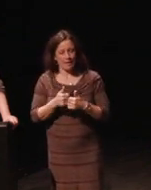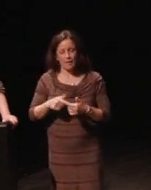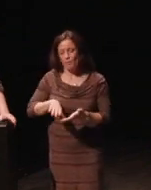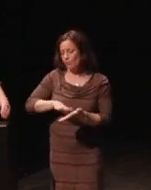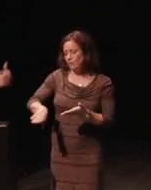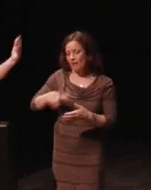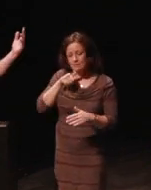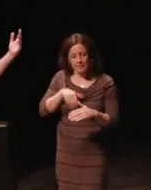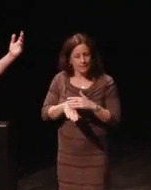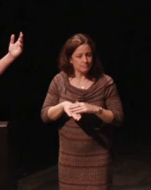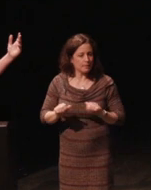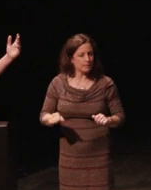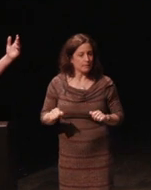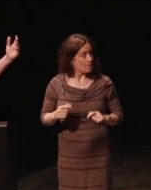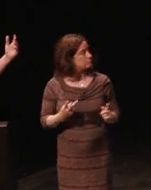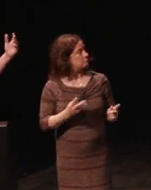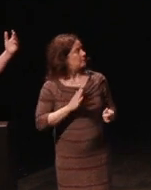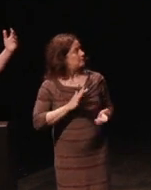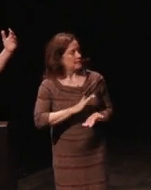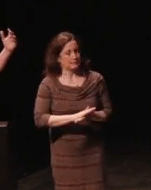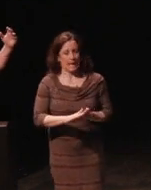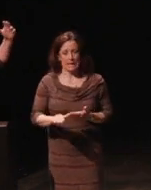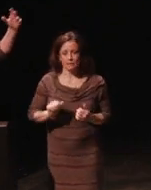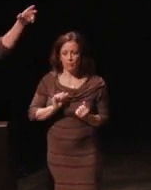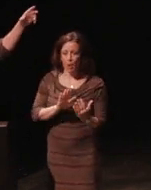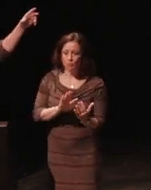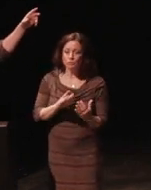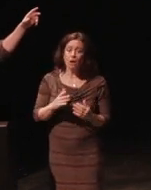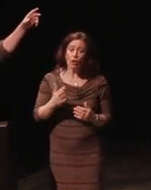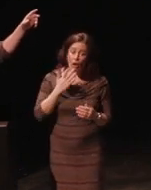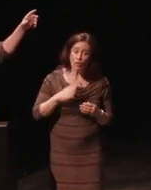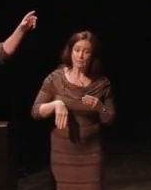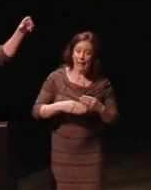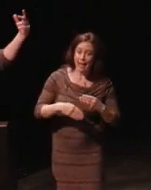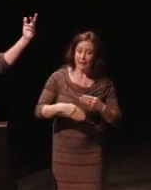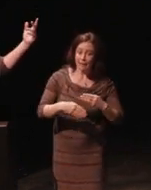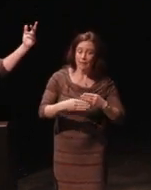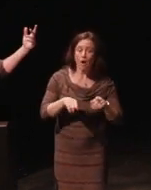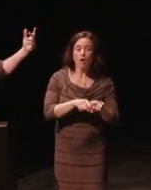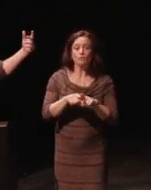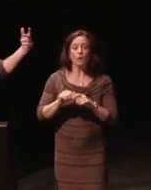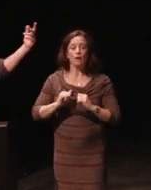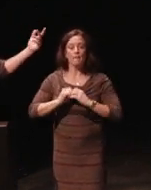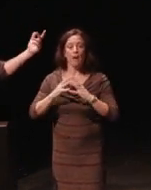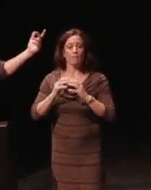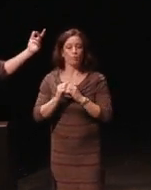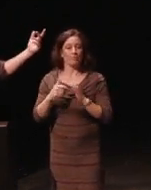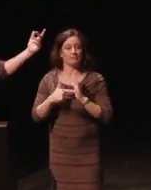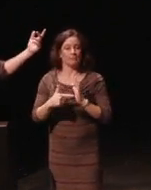We can see they got a really nice approach. They, as well as the colors being out stiffed, they've come up with a simple system that's also additive.